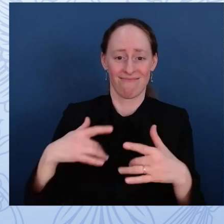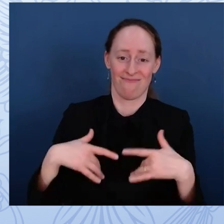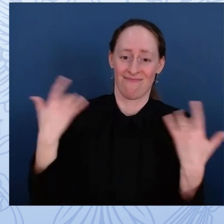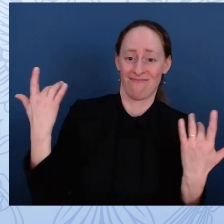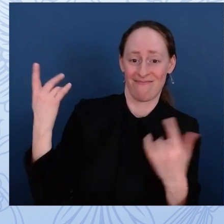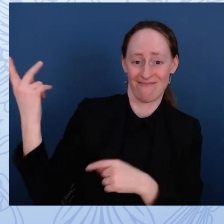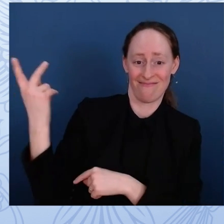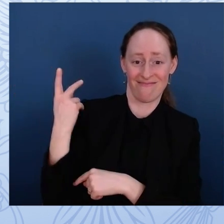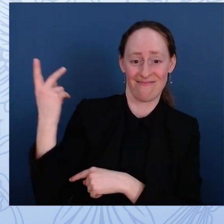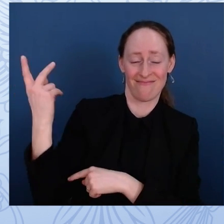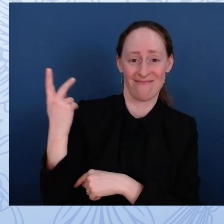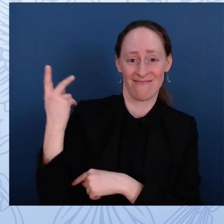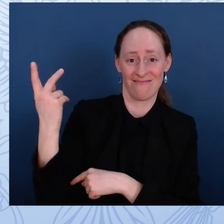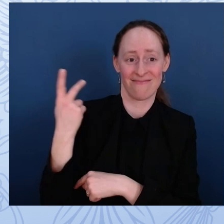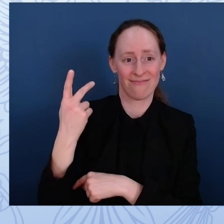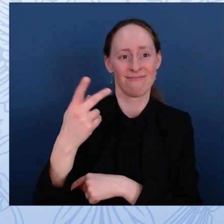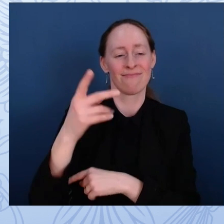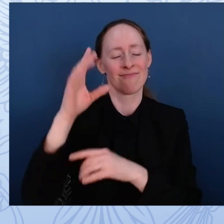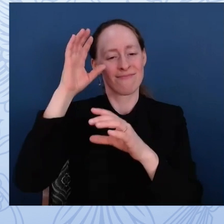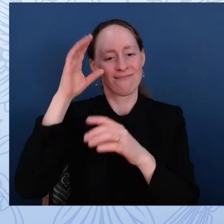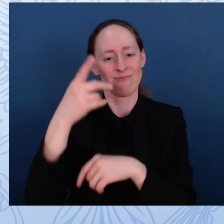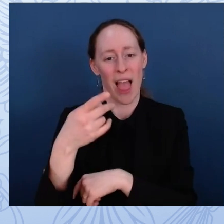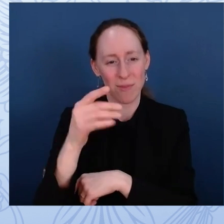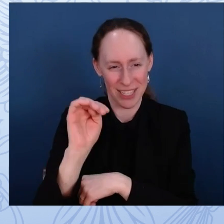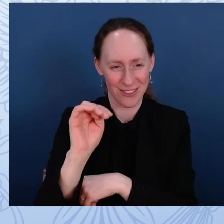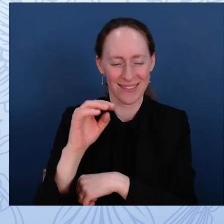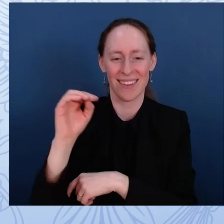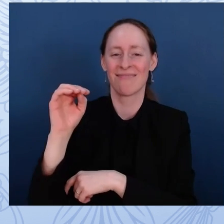for an official visit with a state dinner tomorrow night,